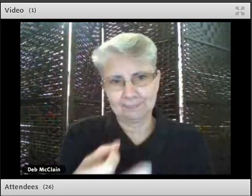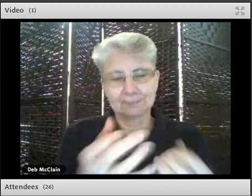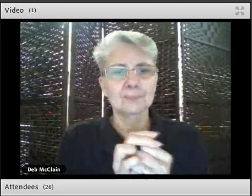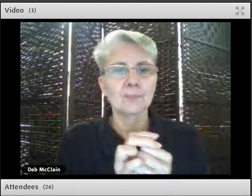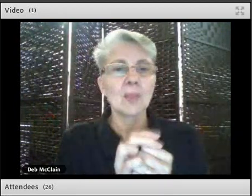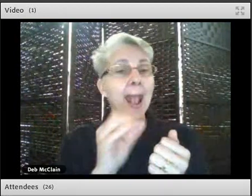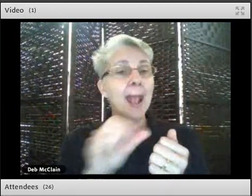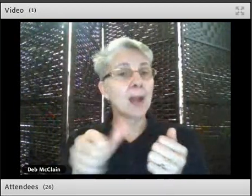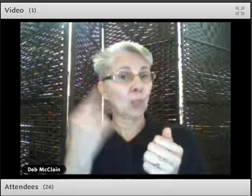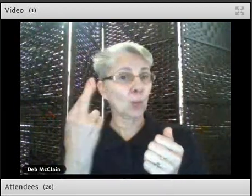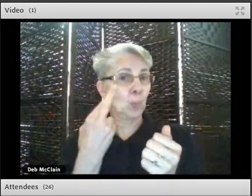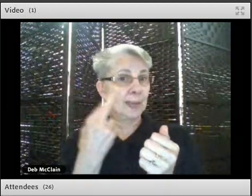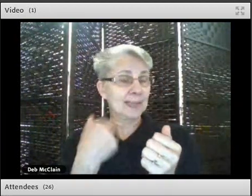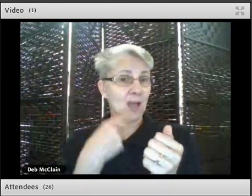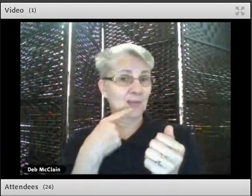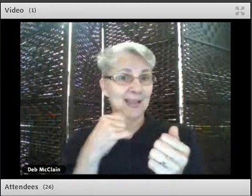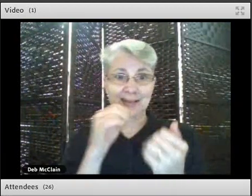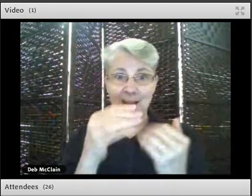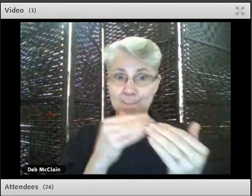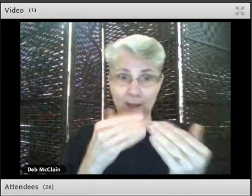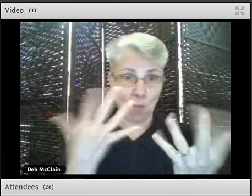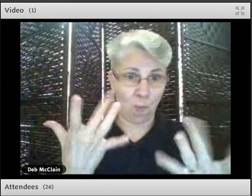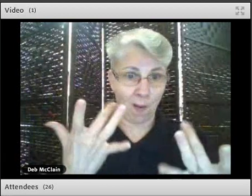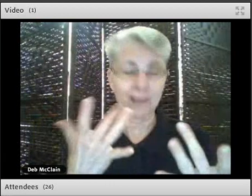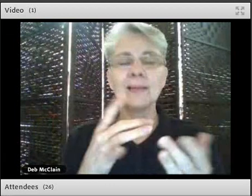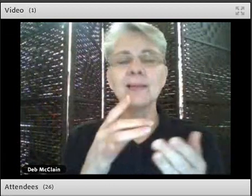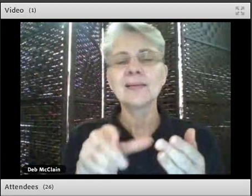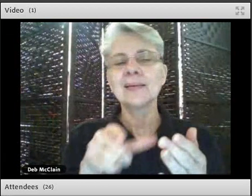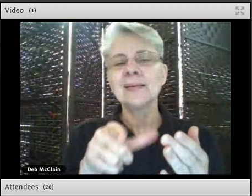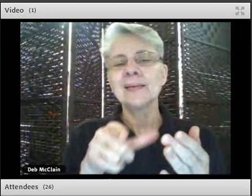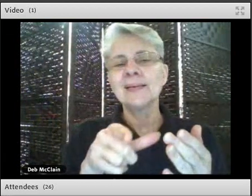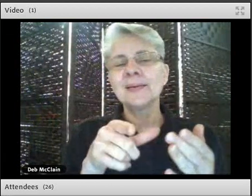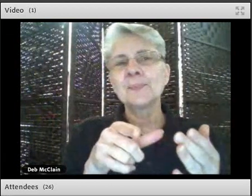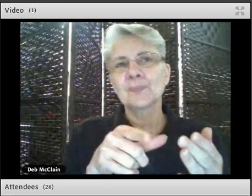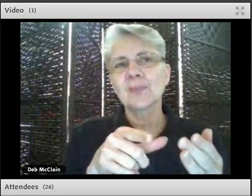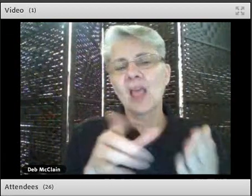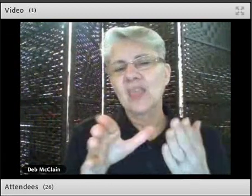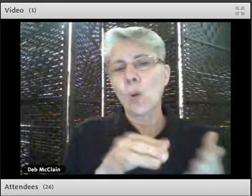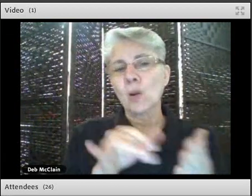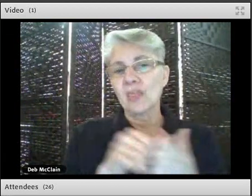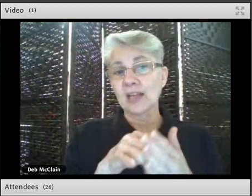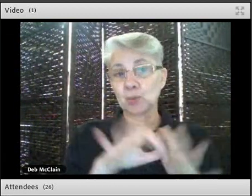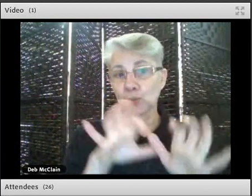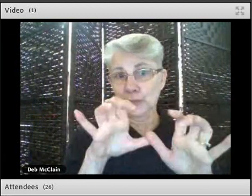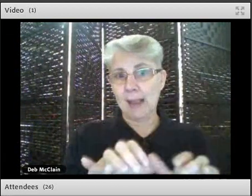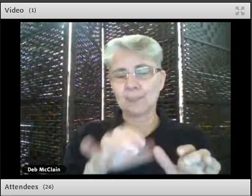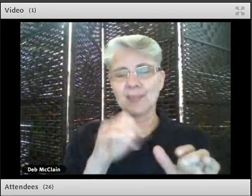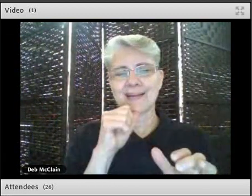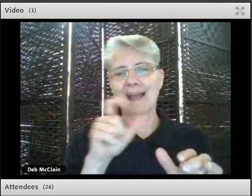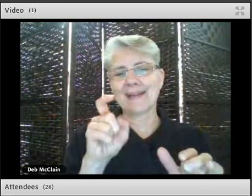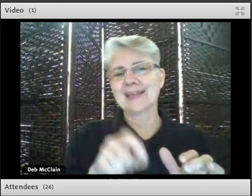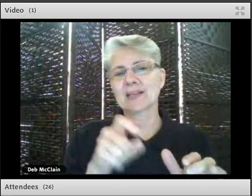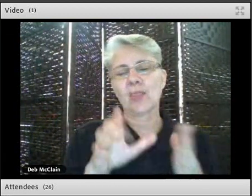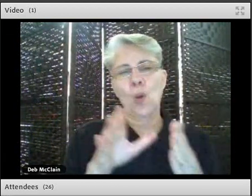that your OPAC will display it in, because a lot of these newer web-scale discovery services